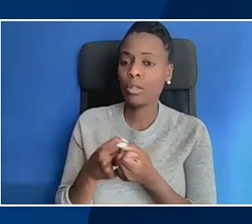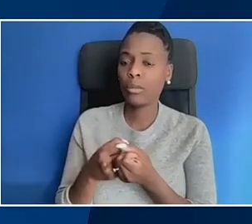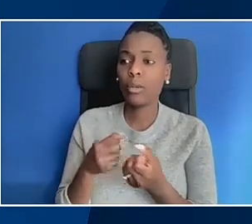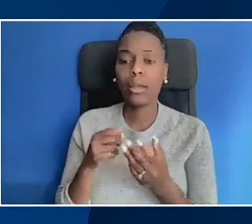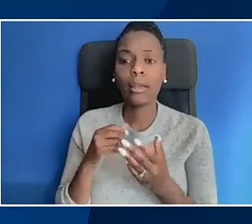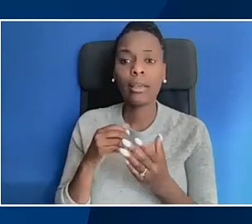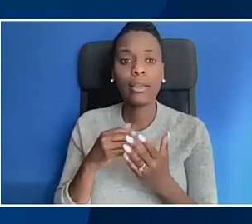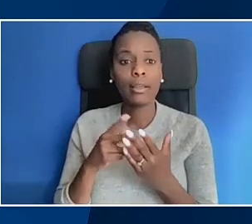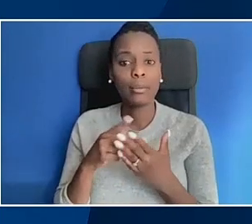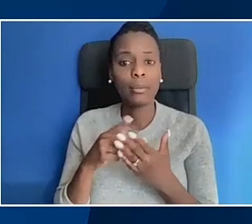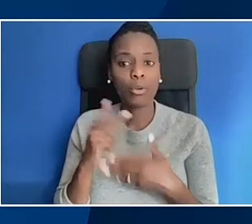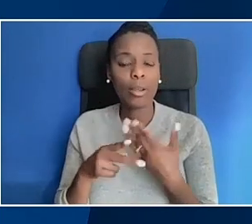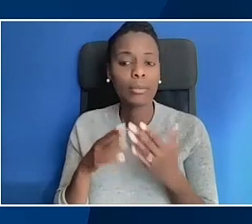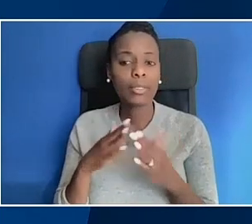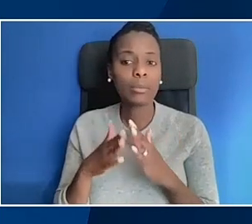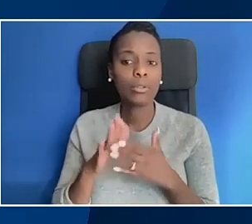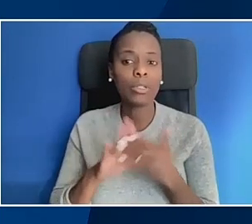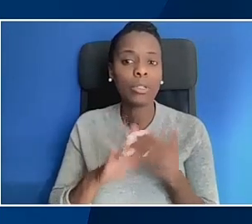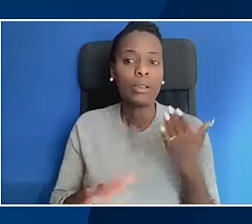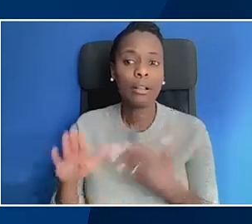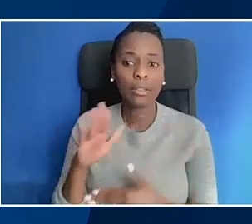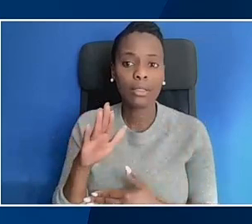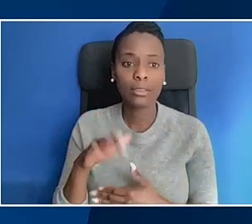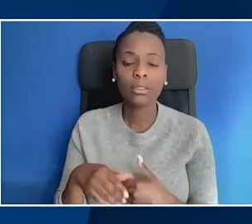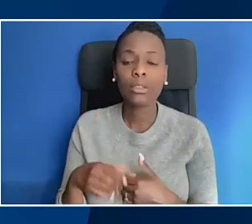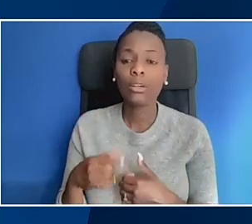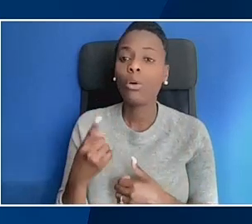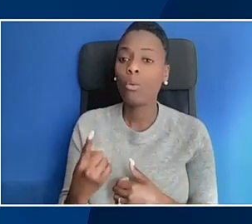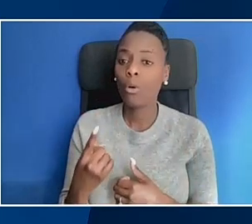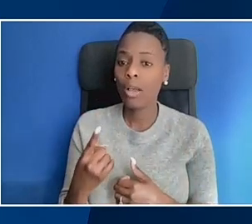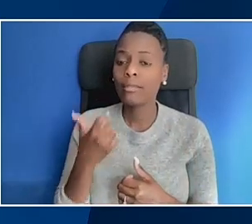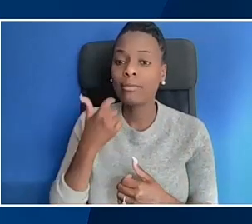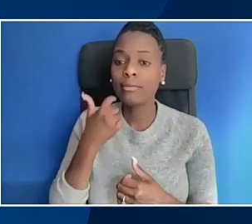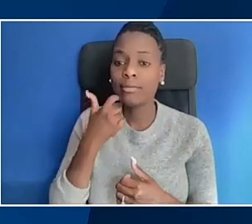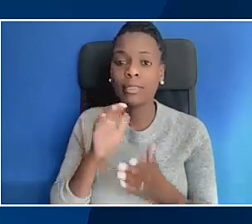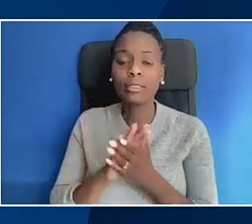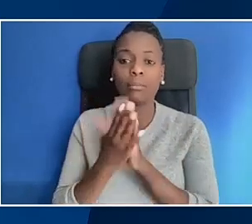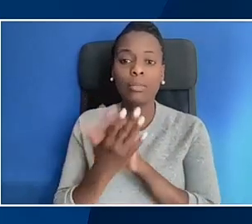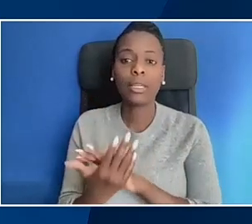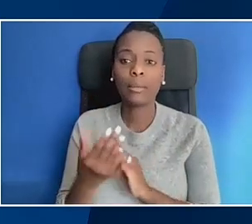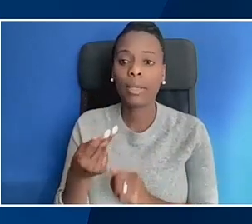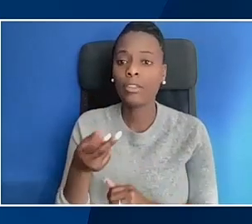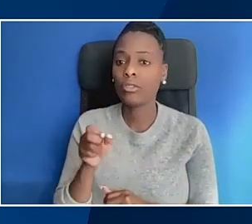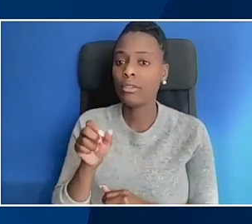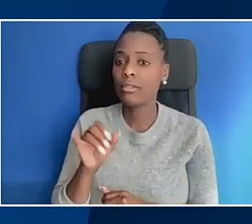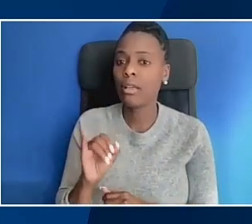had in recent years become an HSI, in parts of the state that historically had